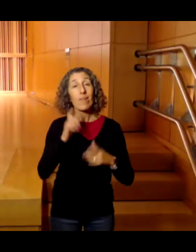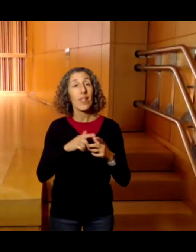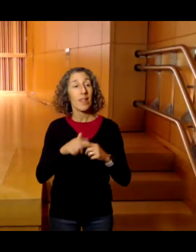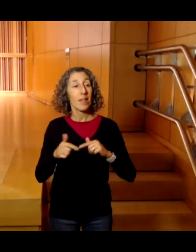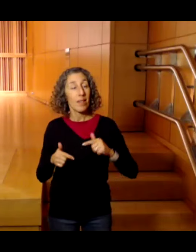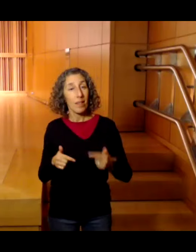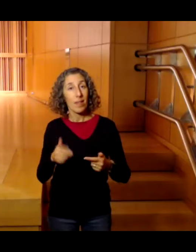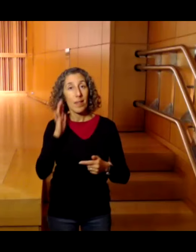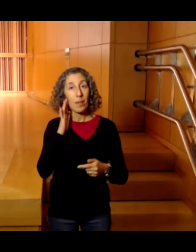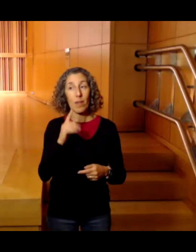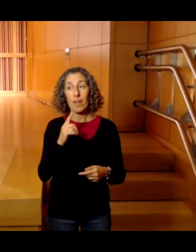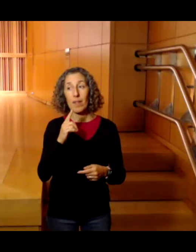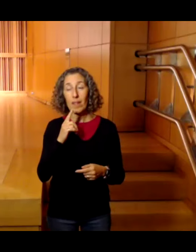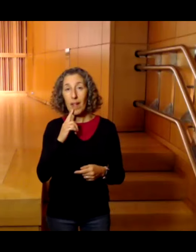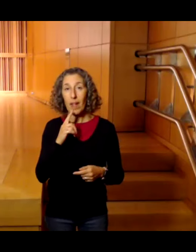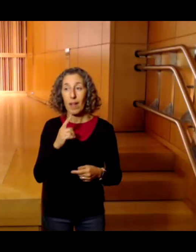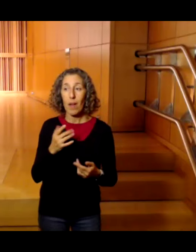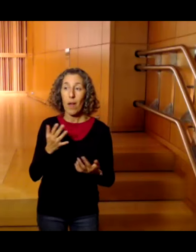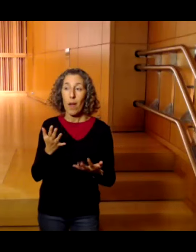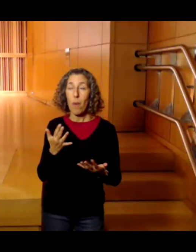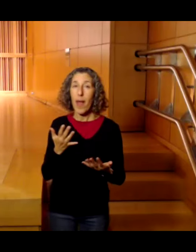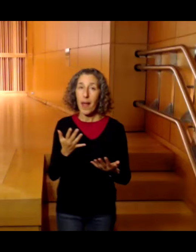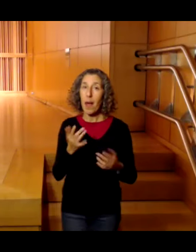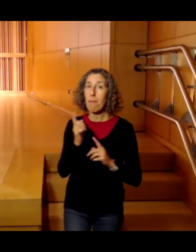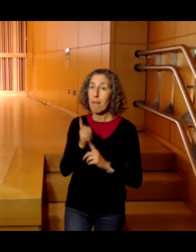Dad mommy would shit. You know what you are?